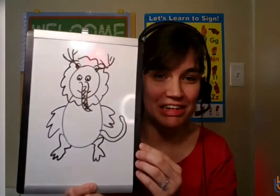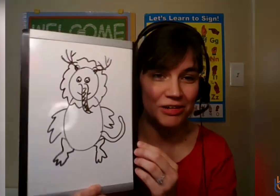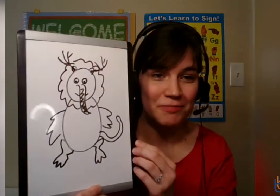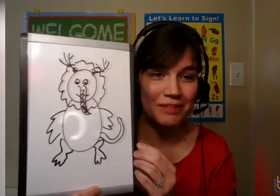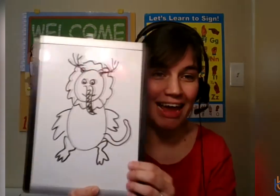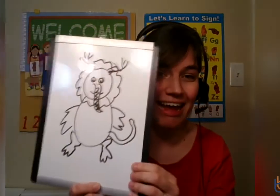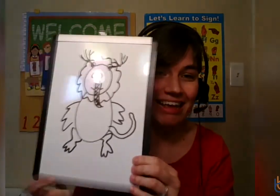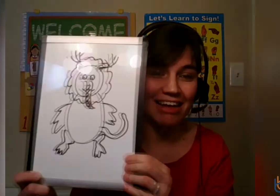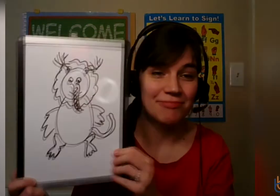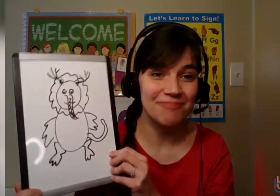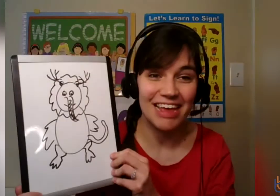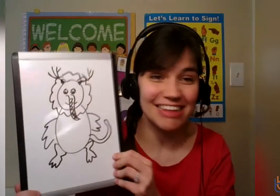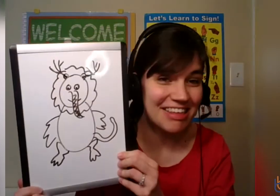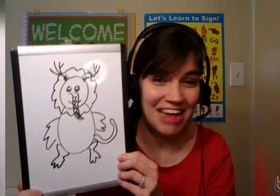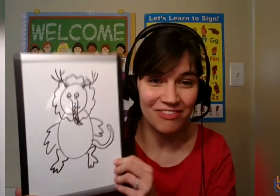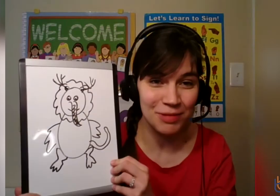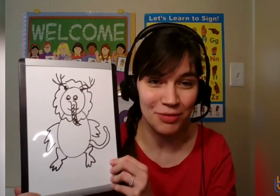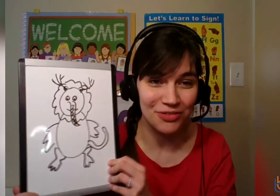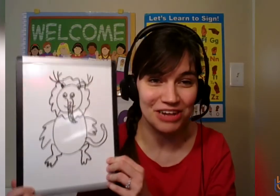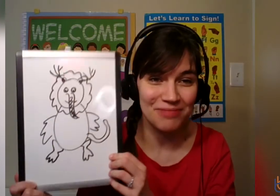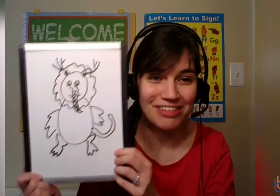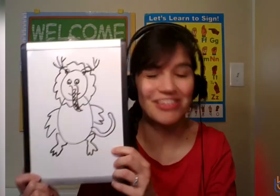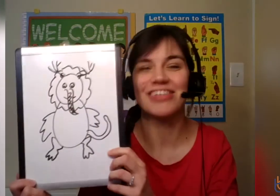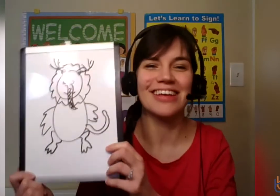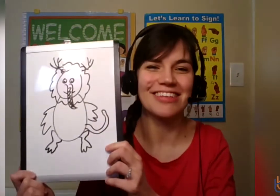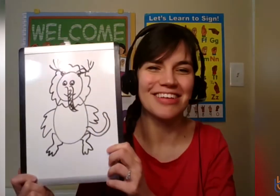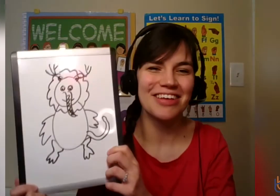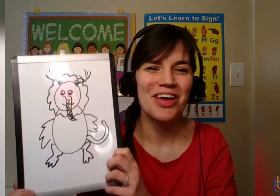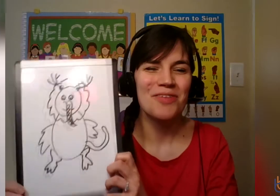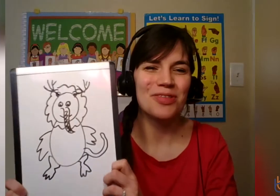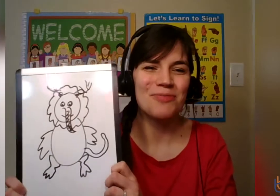deer. Okay, again it doesn't have to be perfect, mine certainly isn't, but the